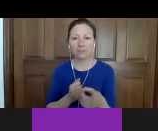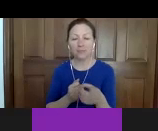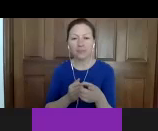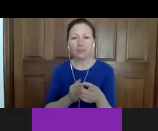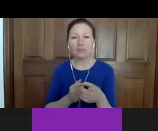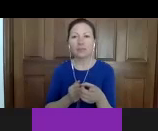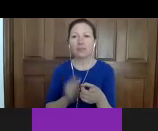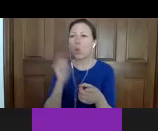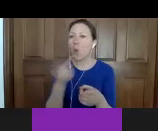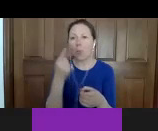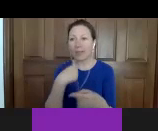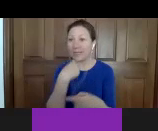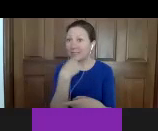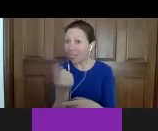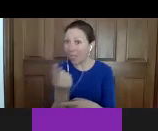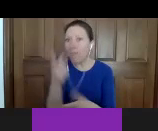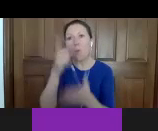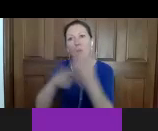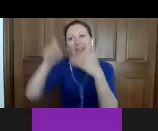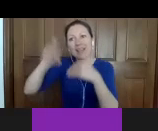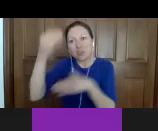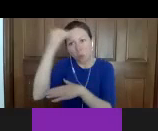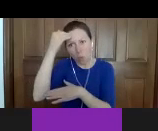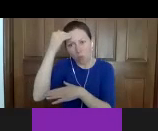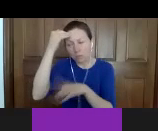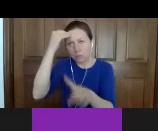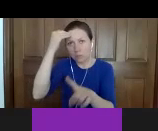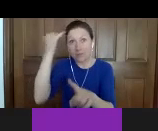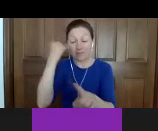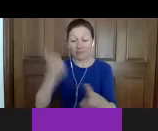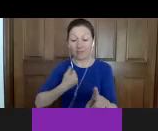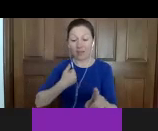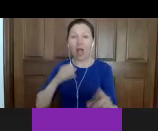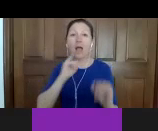to know. If I'm interviewing for a job, they don't need to know that I've got ocular albinism